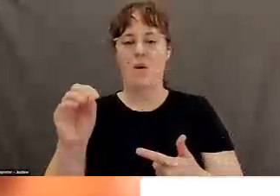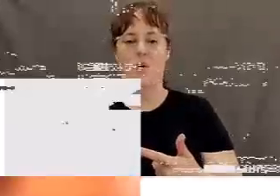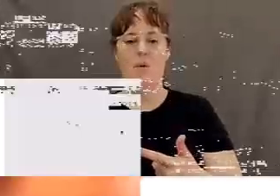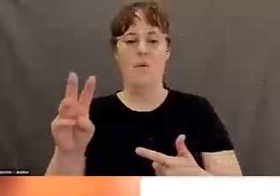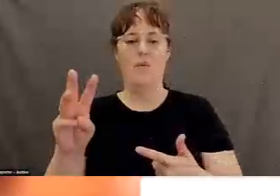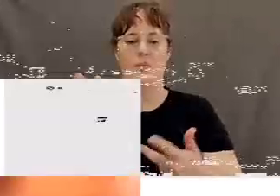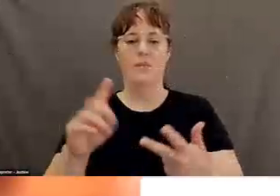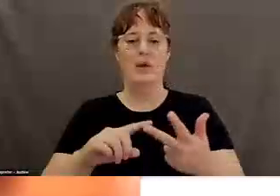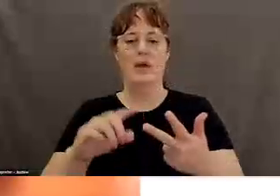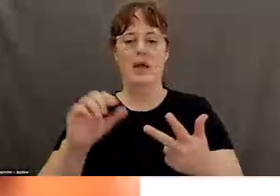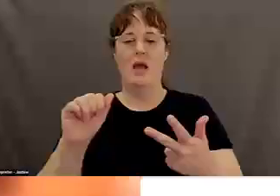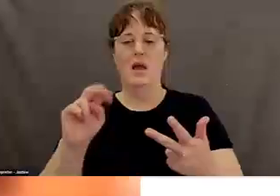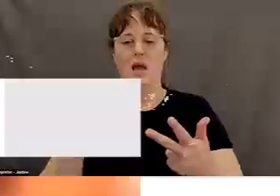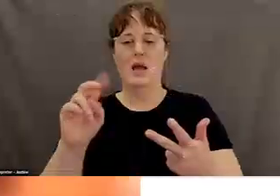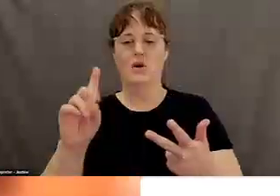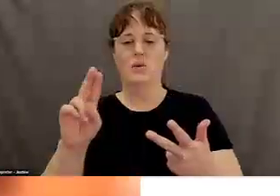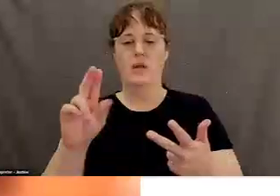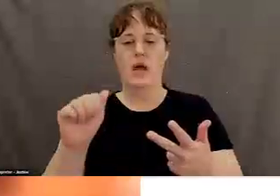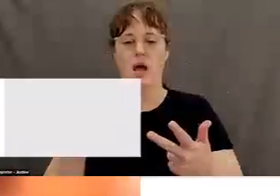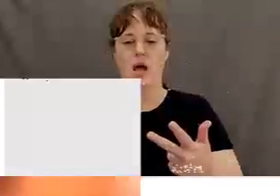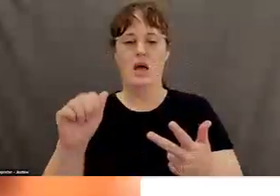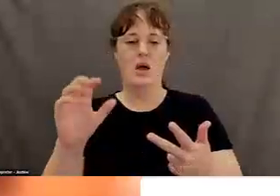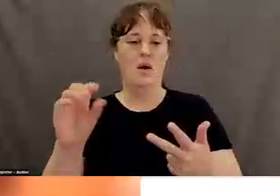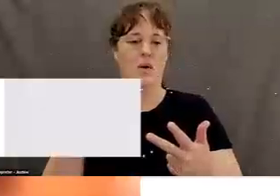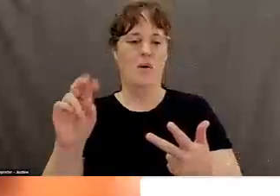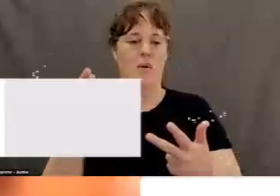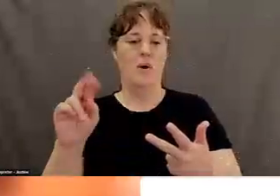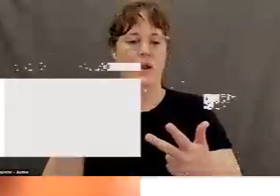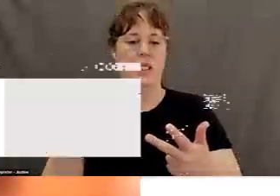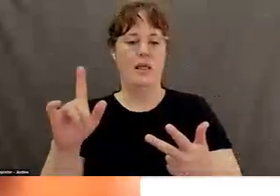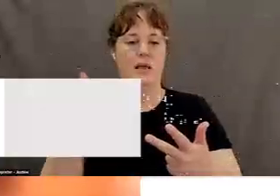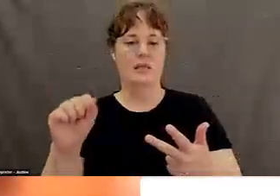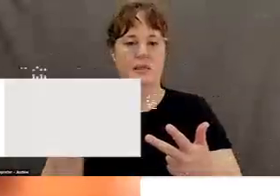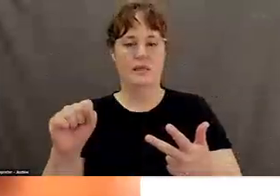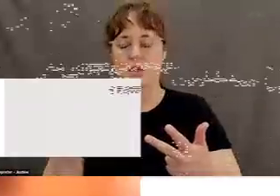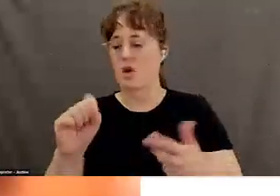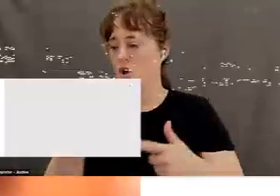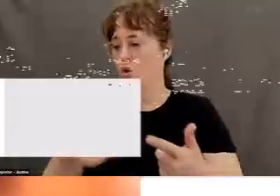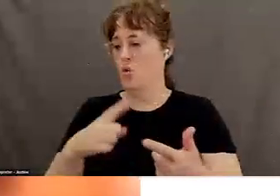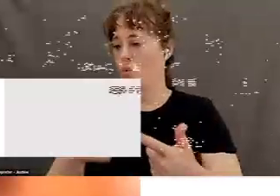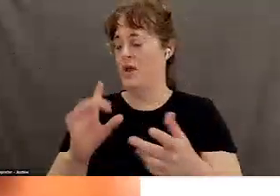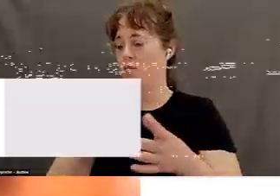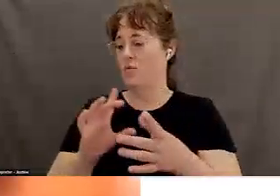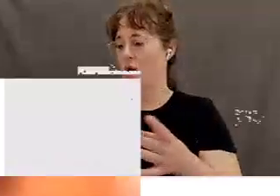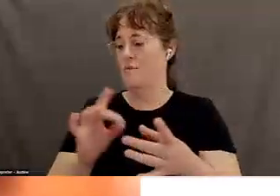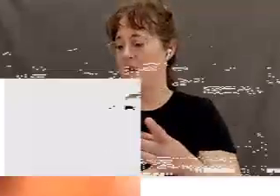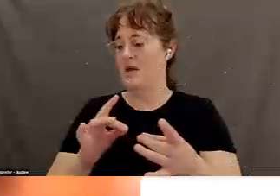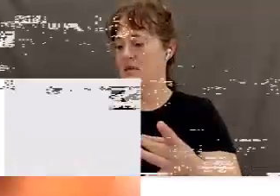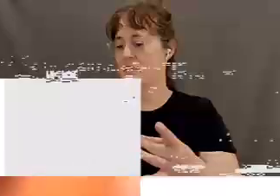Boardroom: And when you give your public comment, please, please make sure that the green light is on. If not, please press the button that says push.